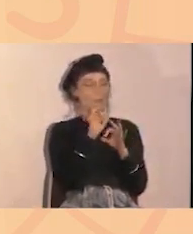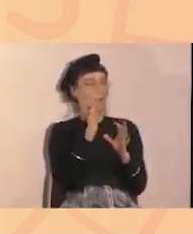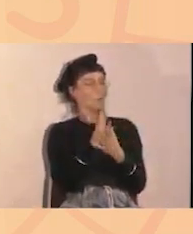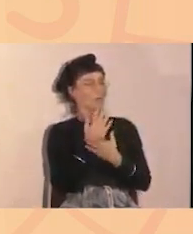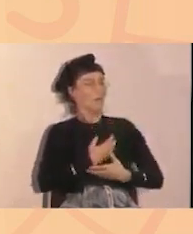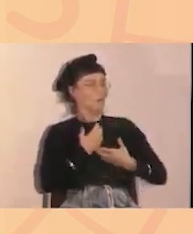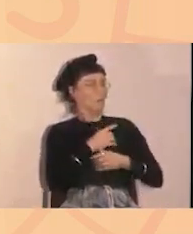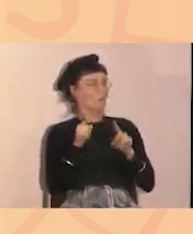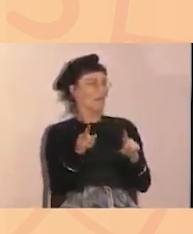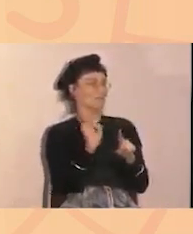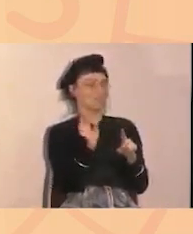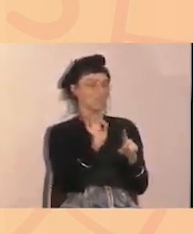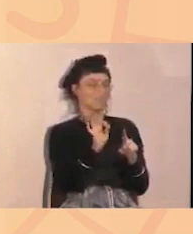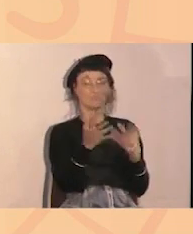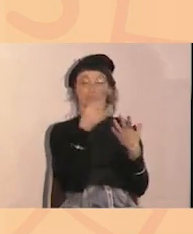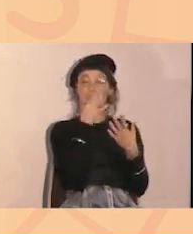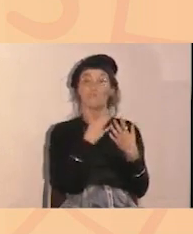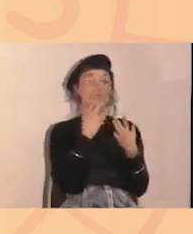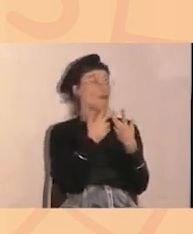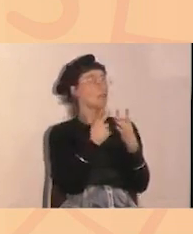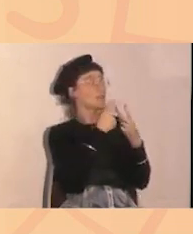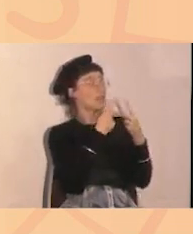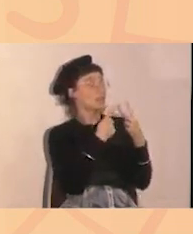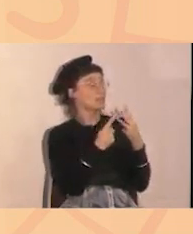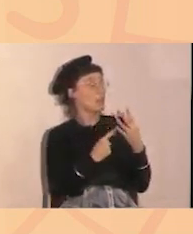So, there's a couple of other things that I do in my job.